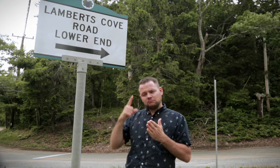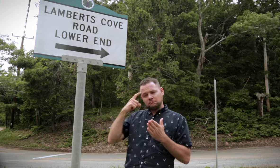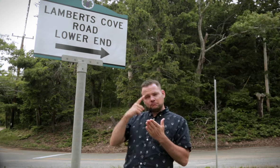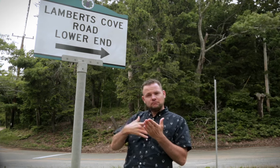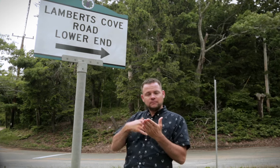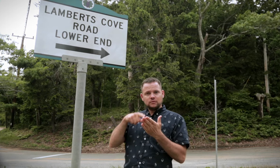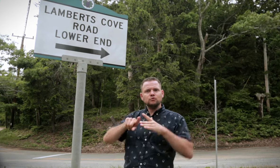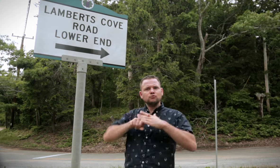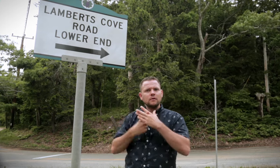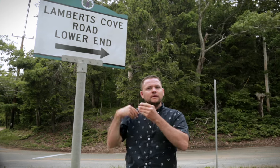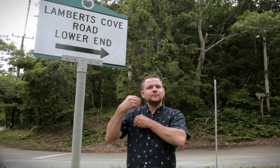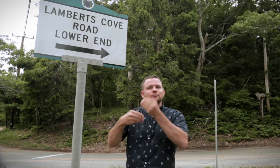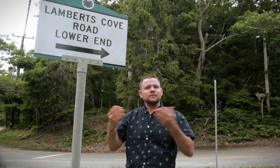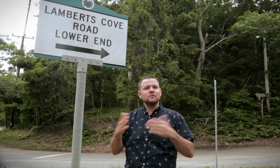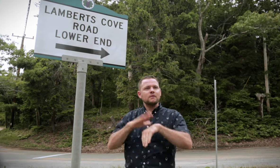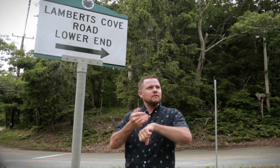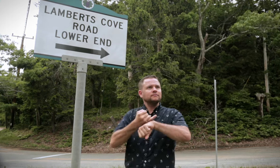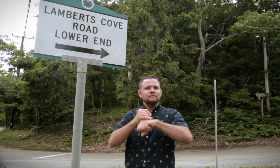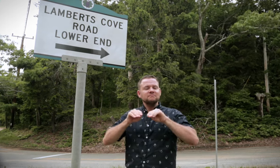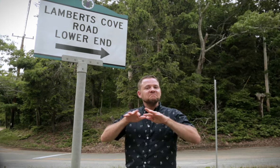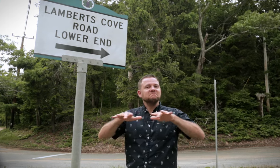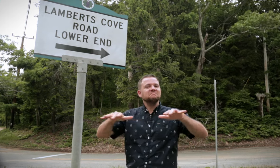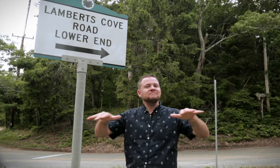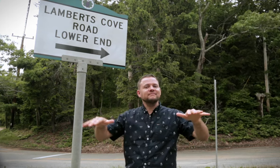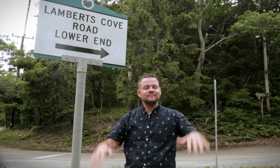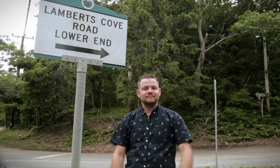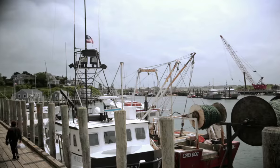We think that the deaf community on the island began when his children married into the community.